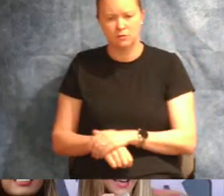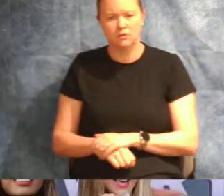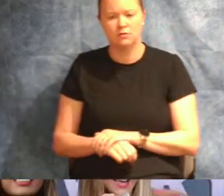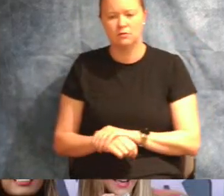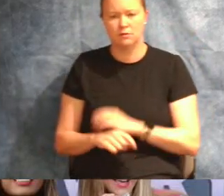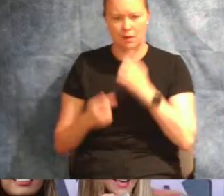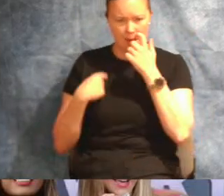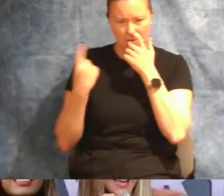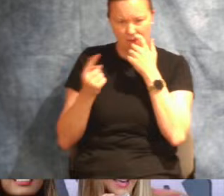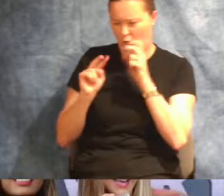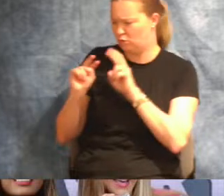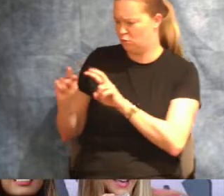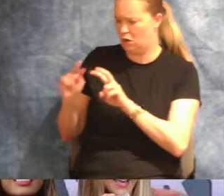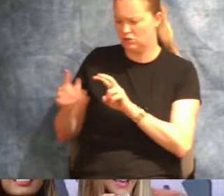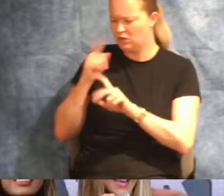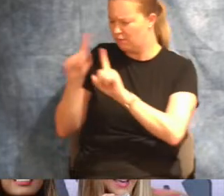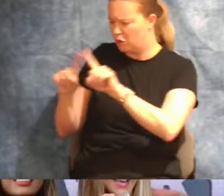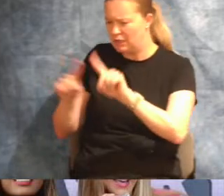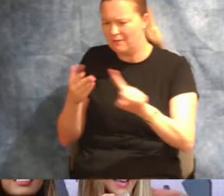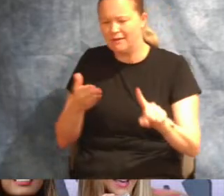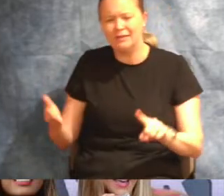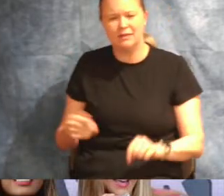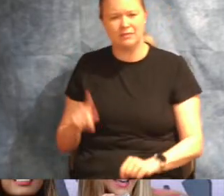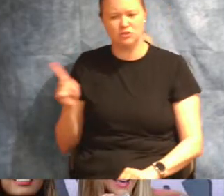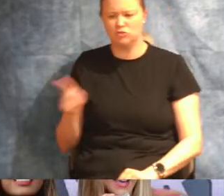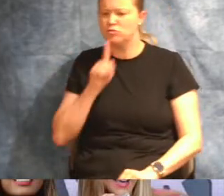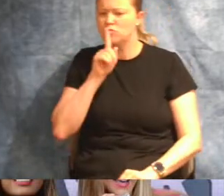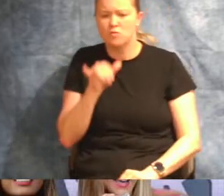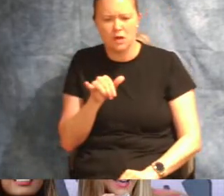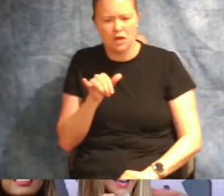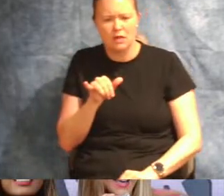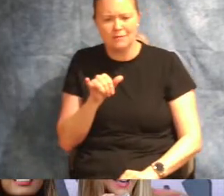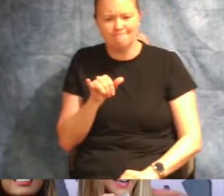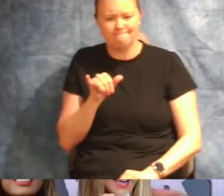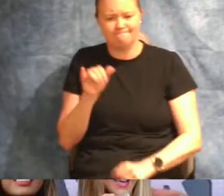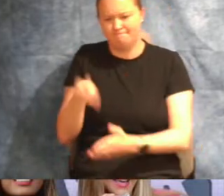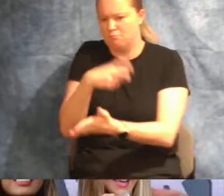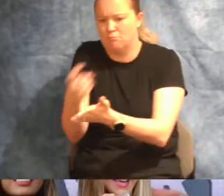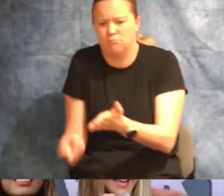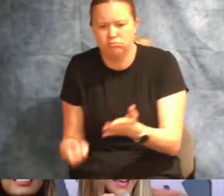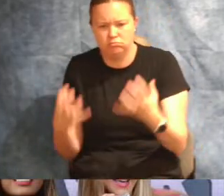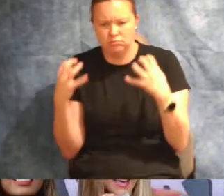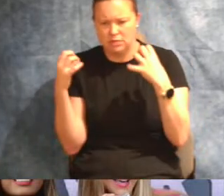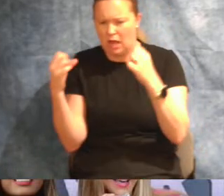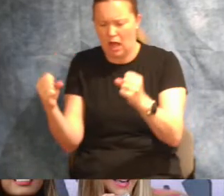her for just different things. a lot of I mean she really was deep into the health and I had a chance